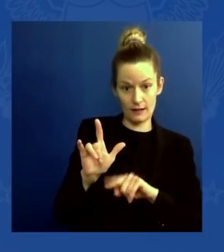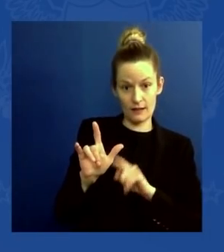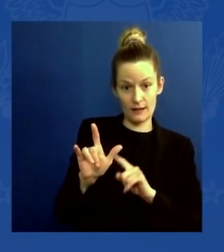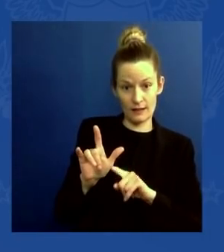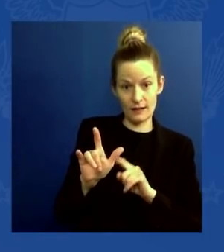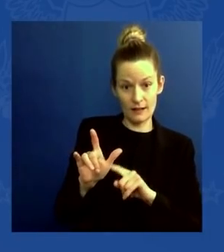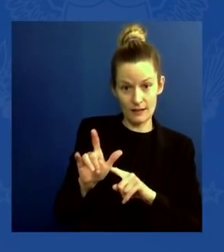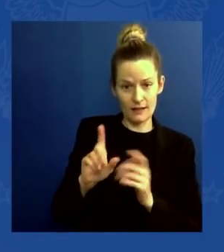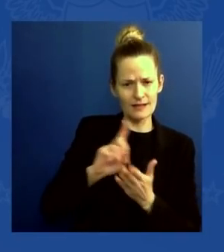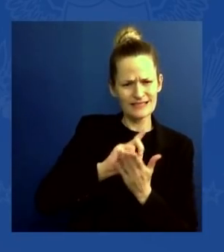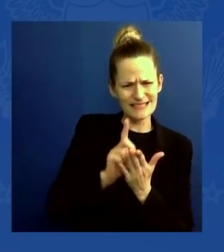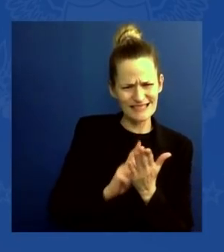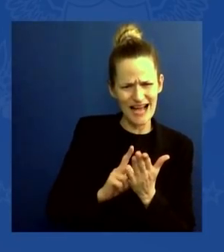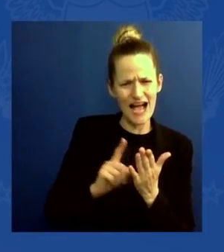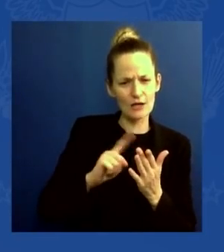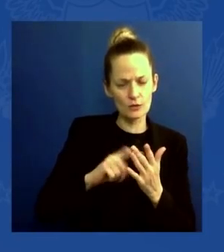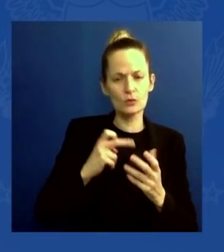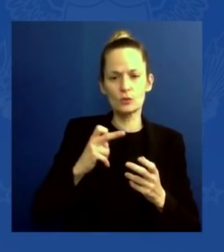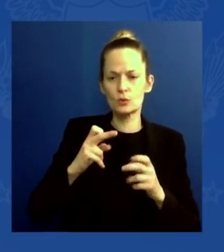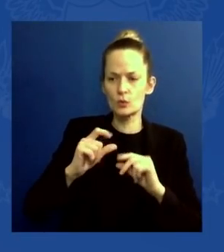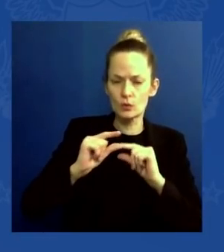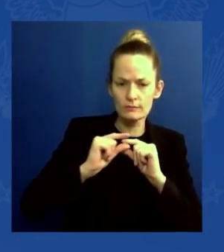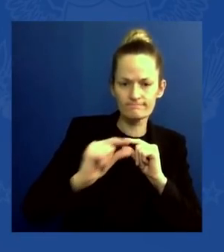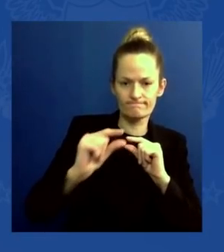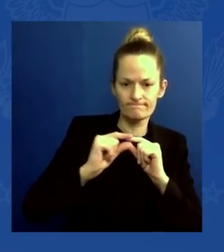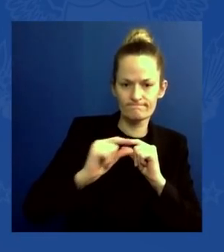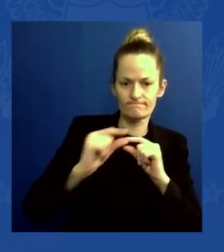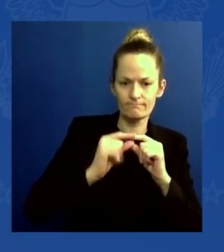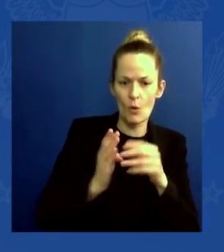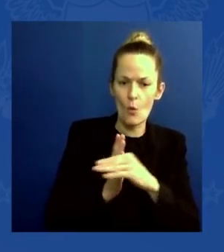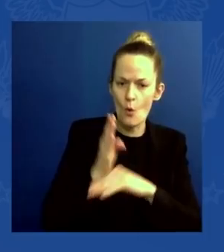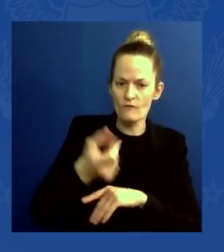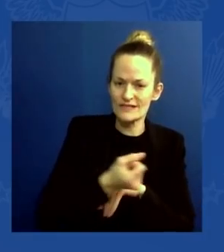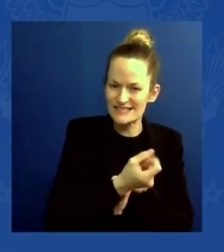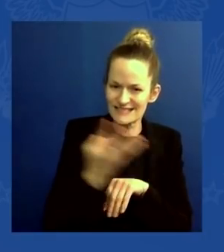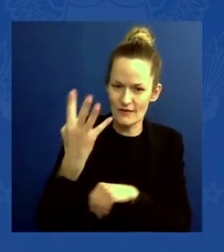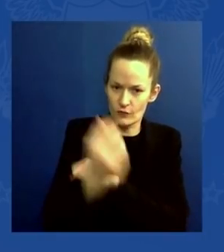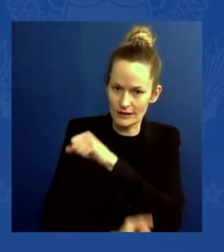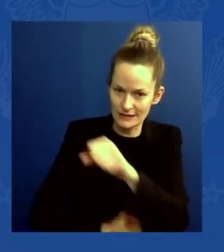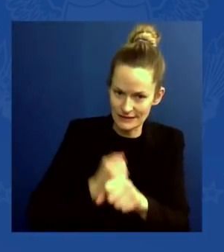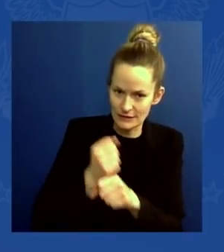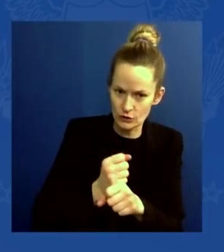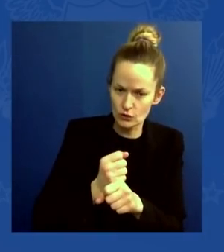the biggest thing it does is give people go -- you're going to have people going, "Oh, okay.